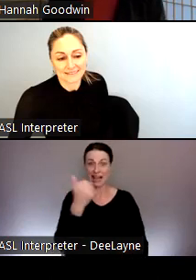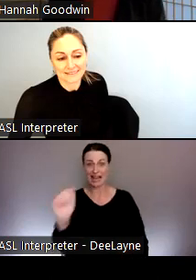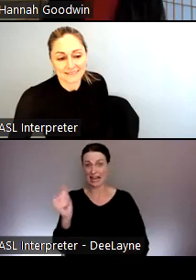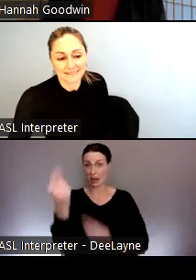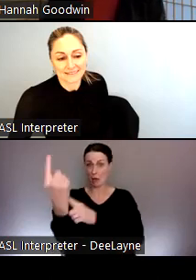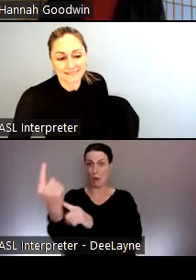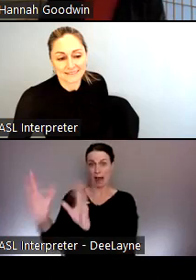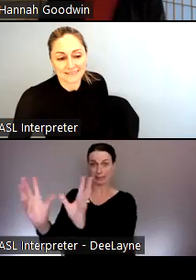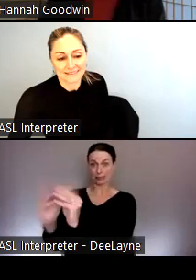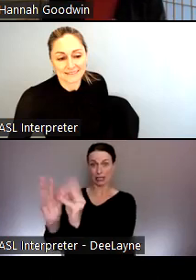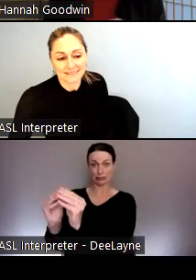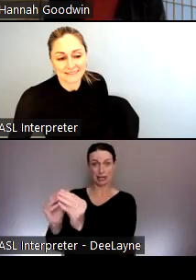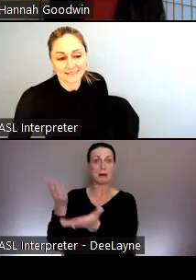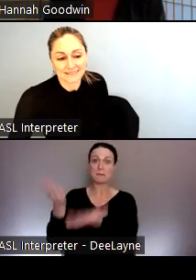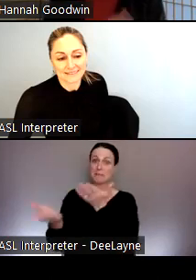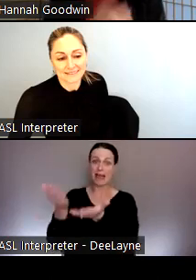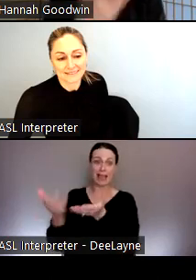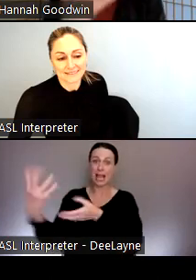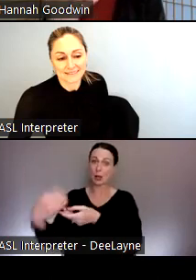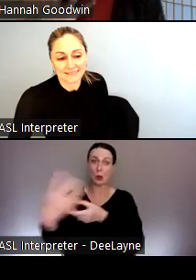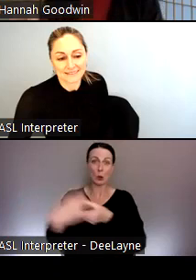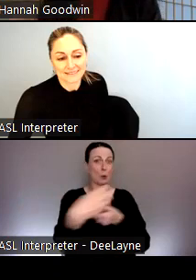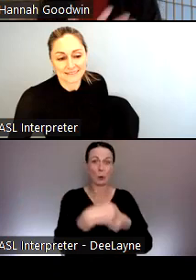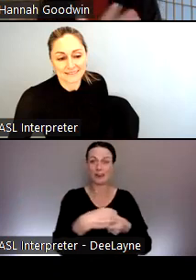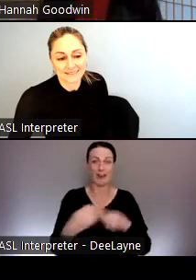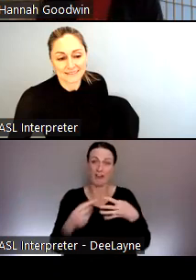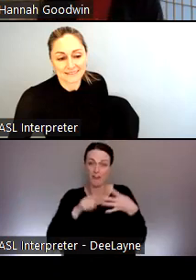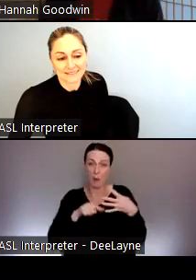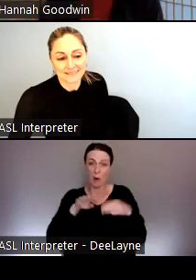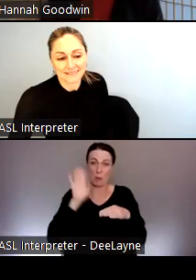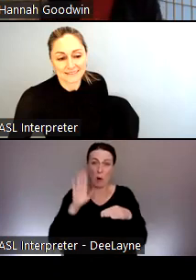may cover four or more of these and that's okay.